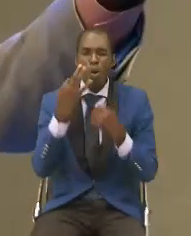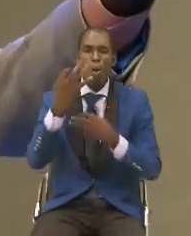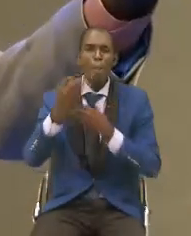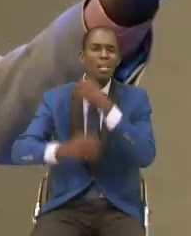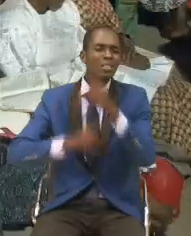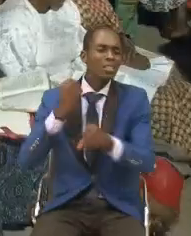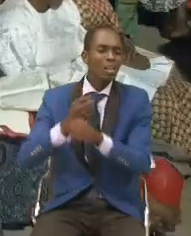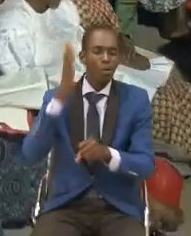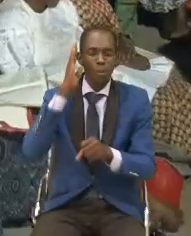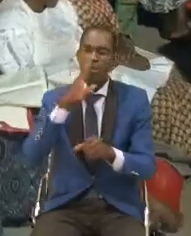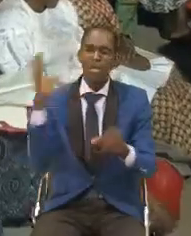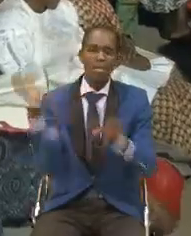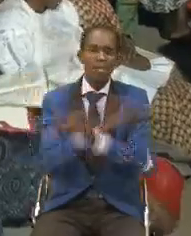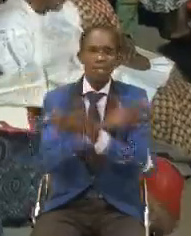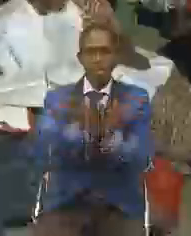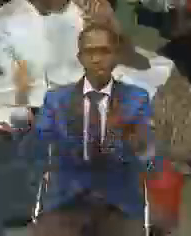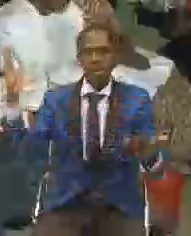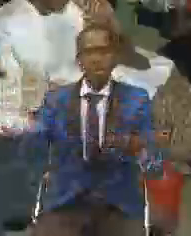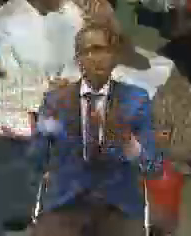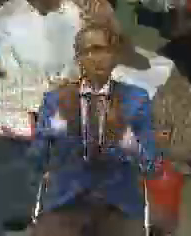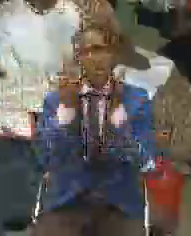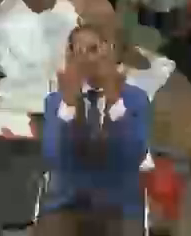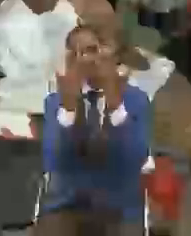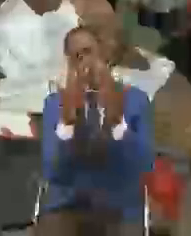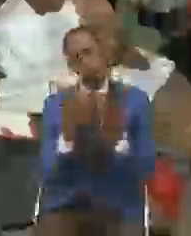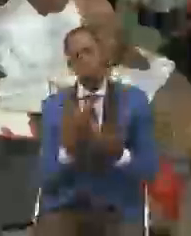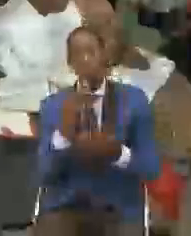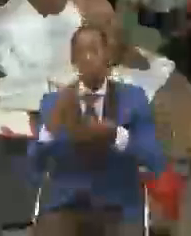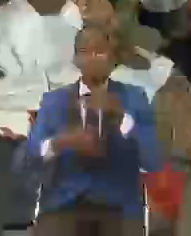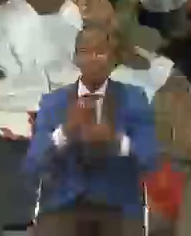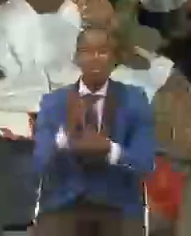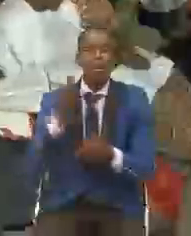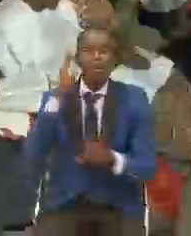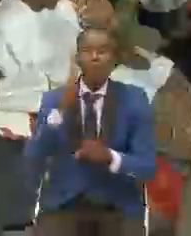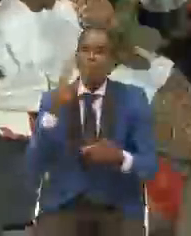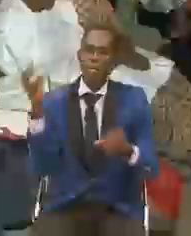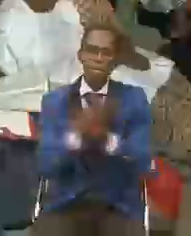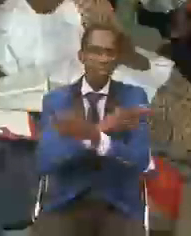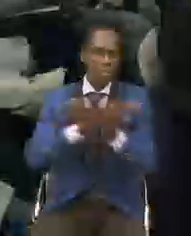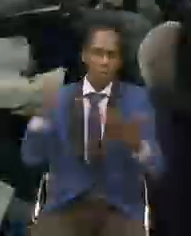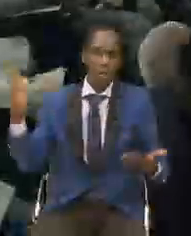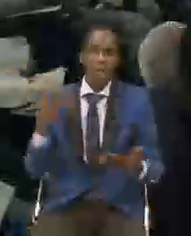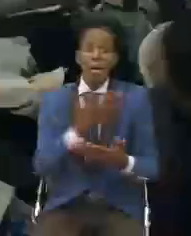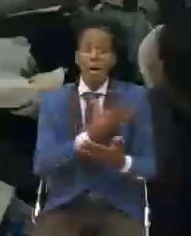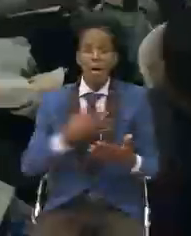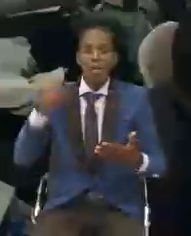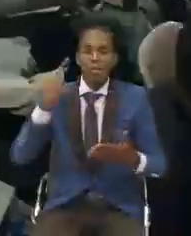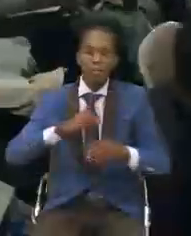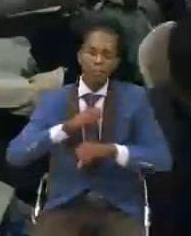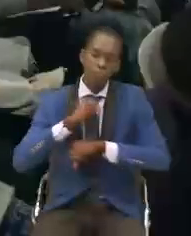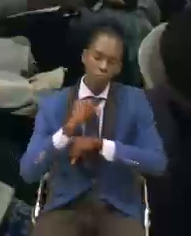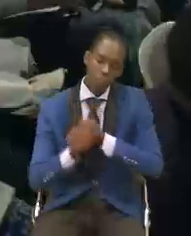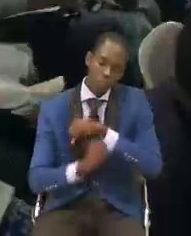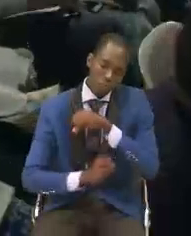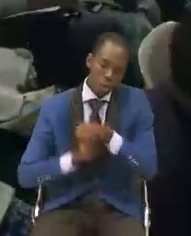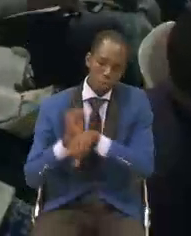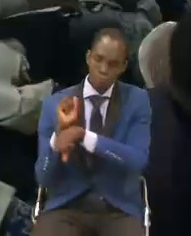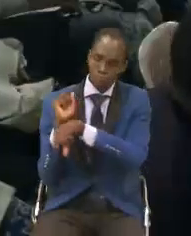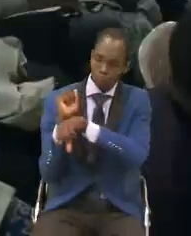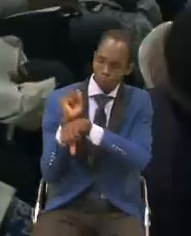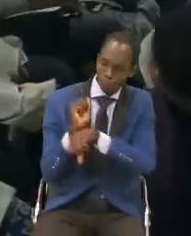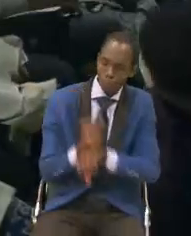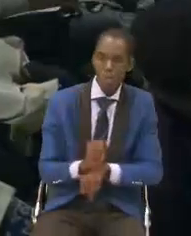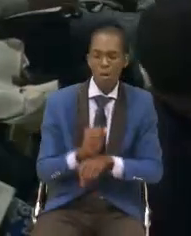yours tears of many years will be wiped away the sorrow of many years will be wiped away and then